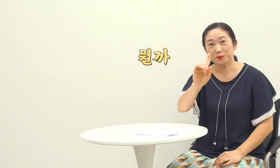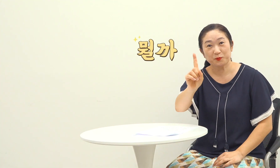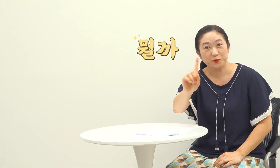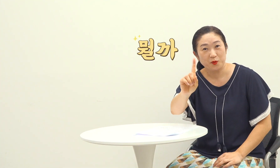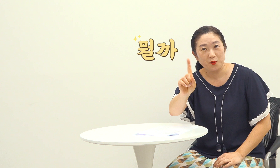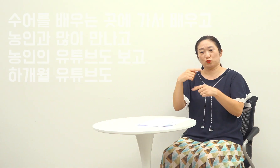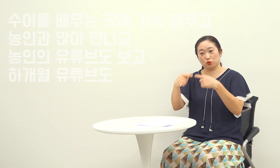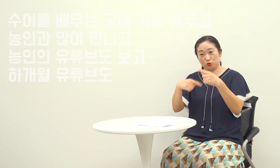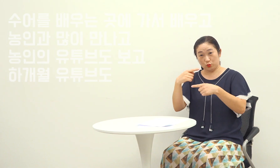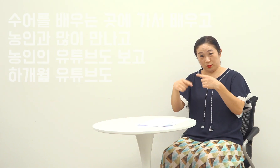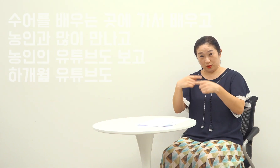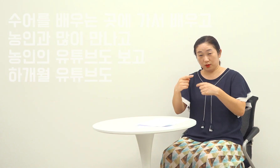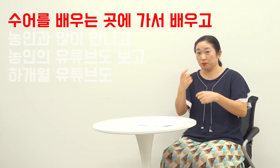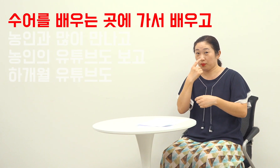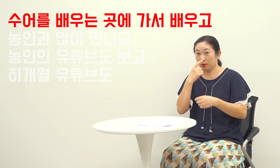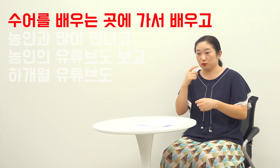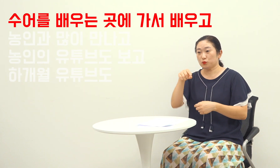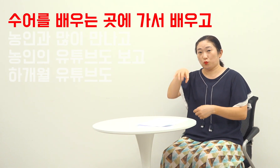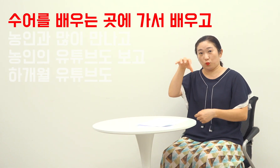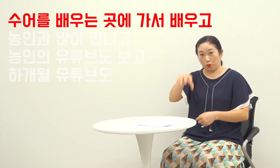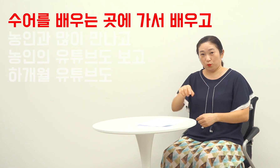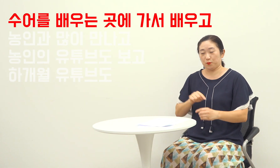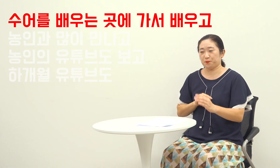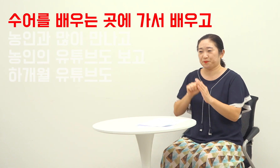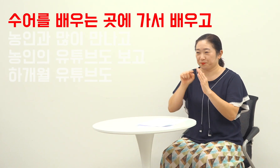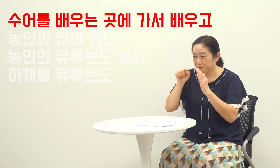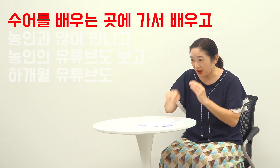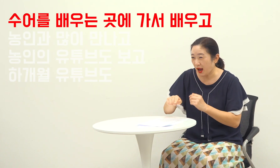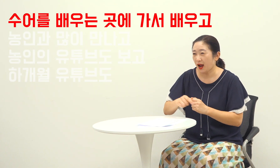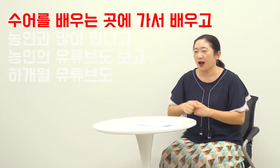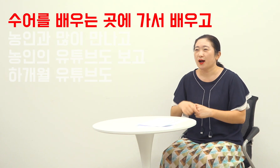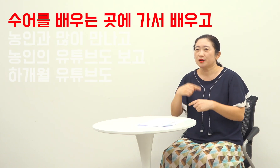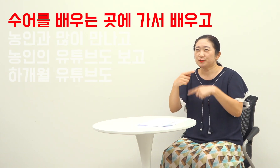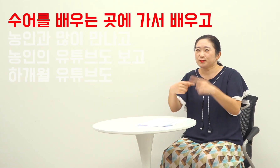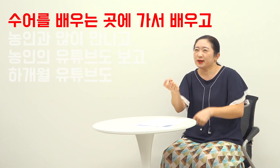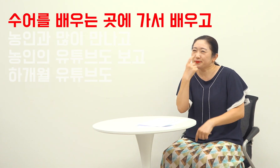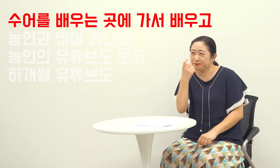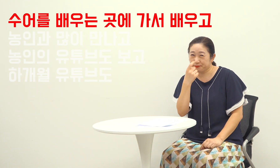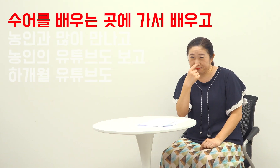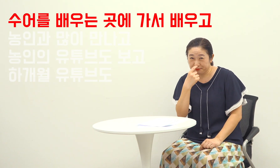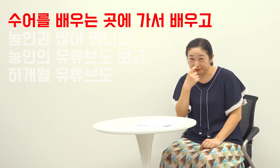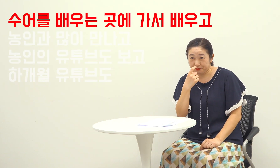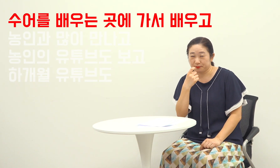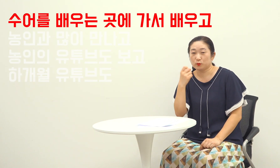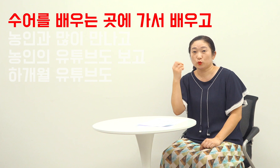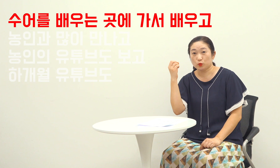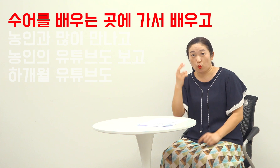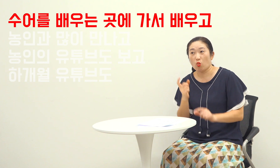It's good to go to a place where you can learn sign language,